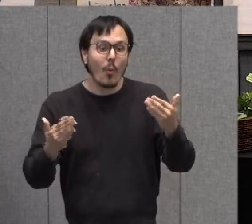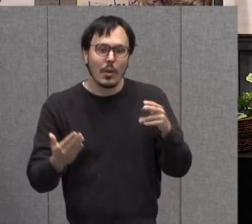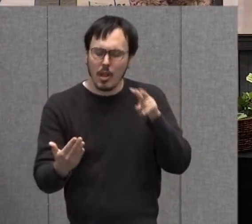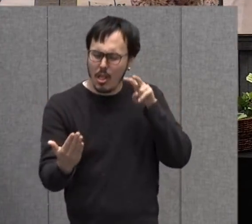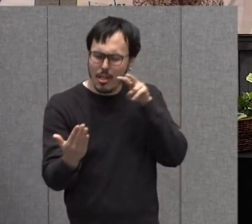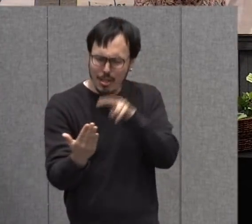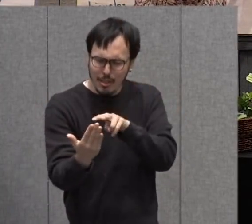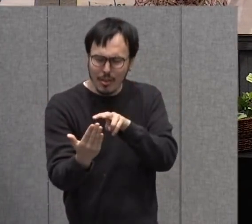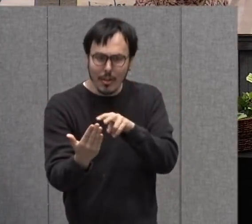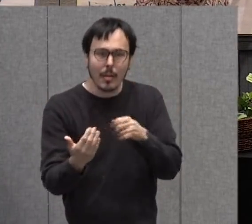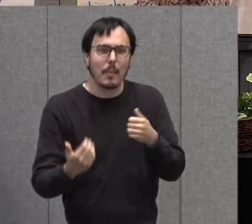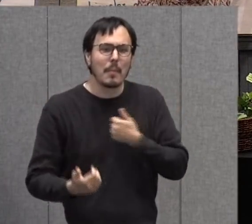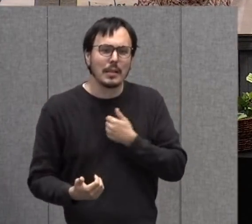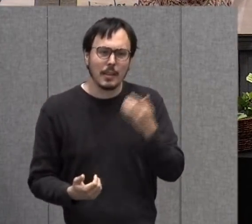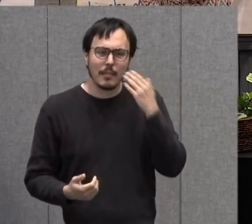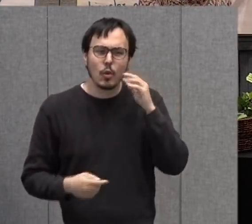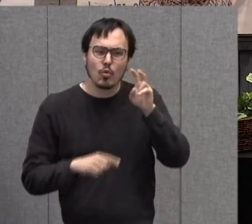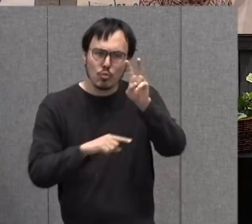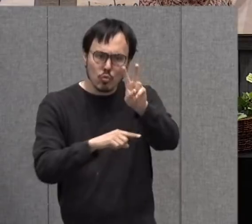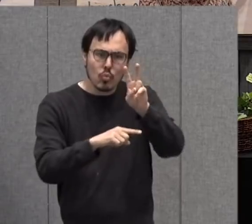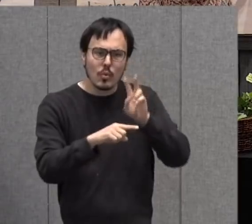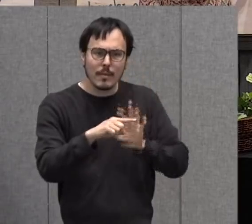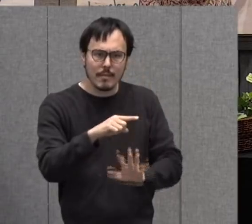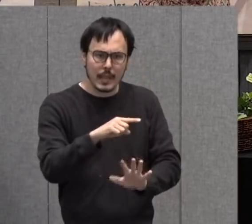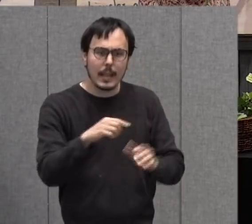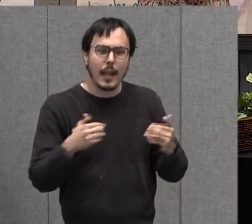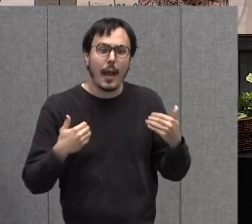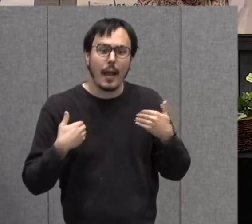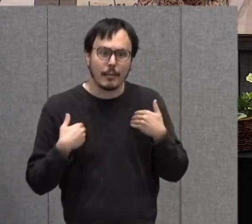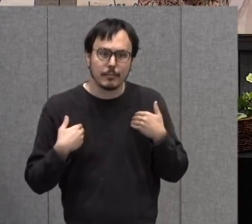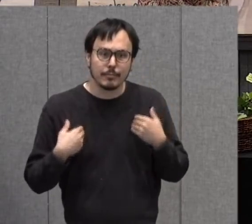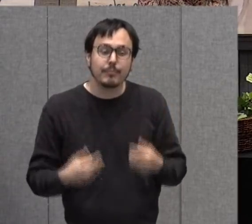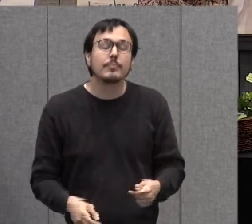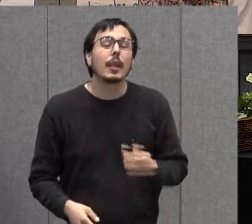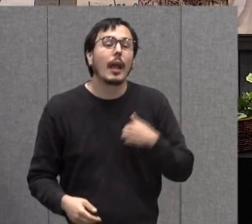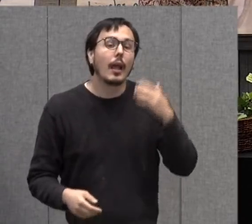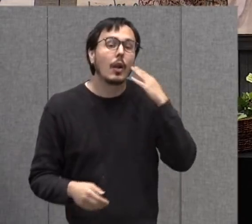I know I have two fifths and I know I have a half,